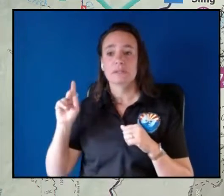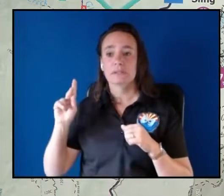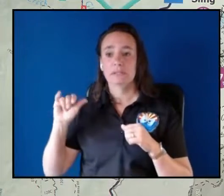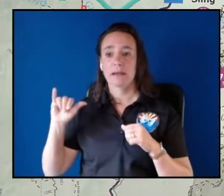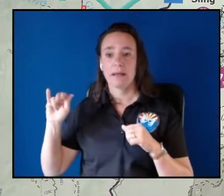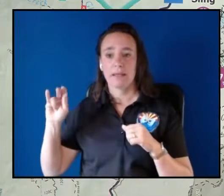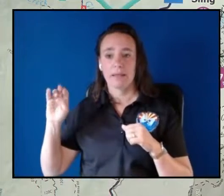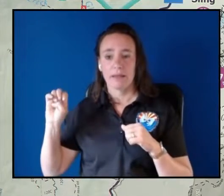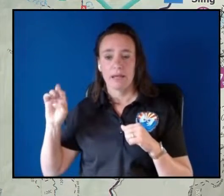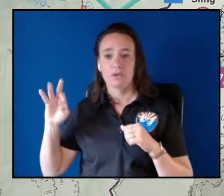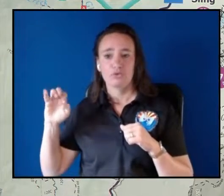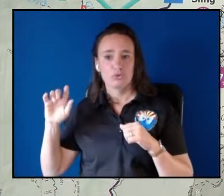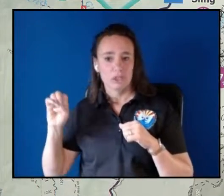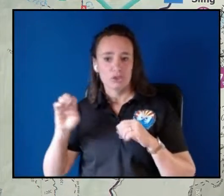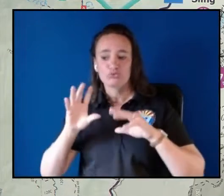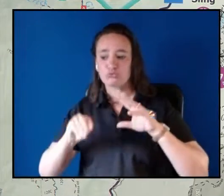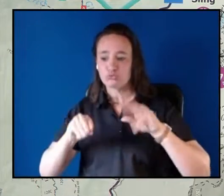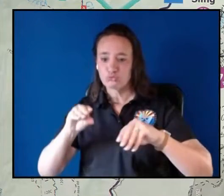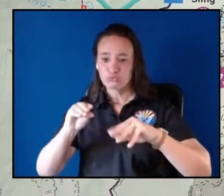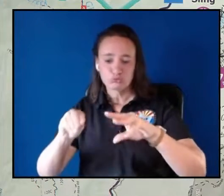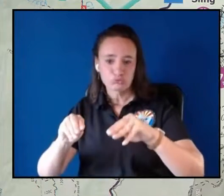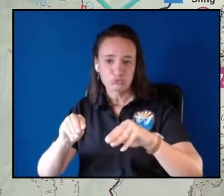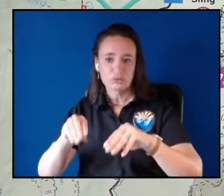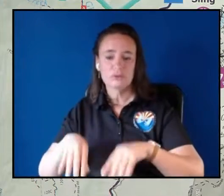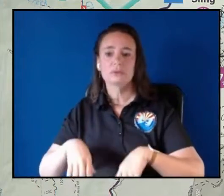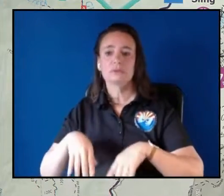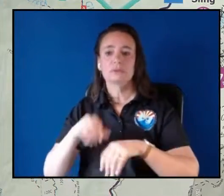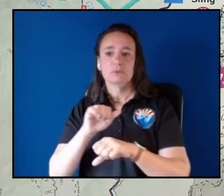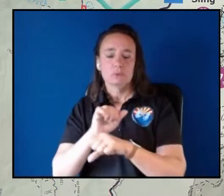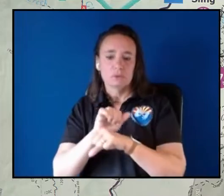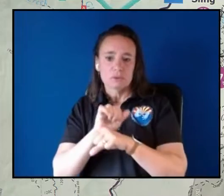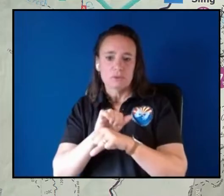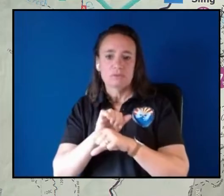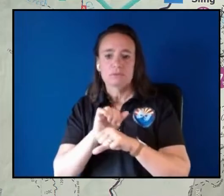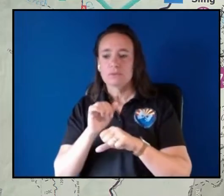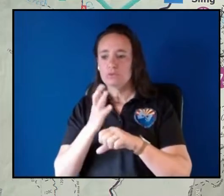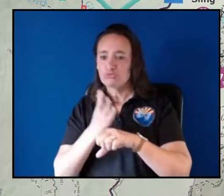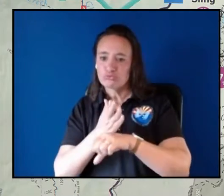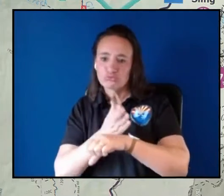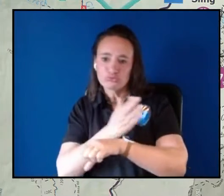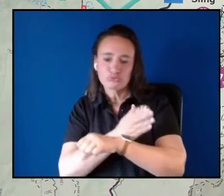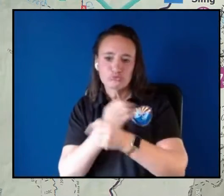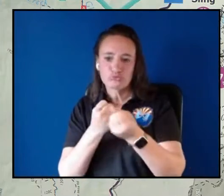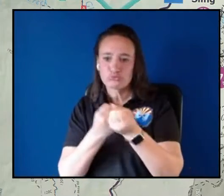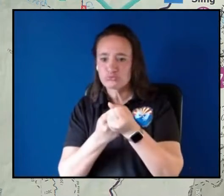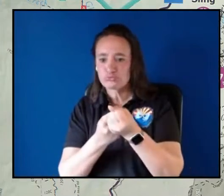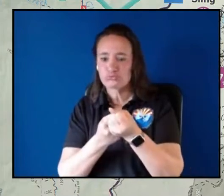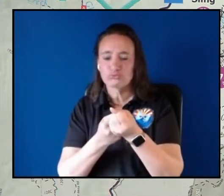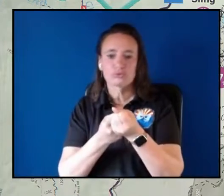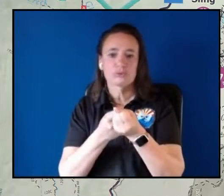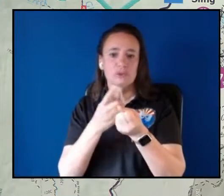in there to just to strengthen and keep those lines enforced so that we we have a good solid black edge there in a containment line.